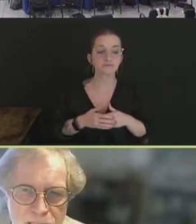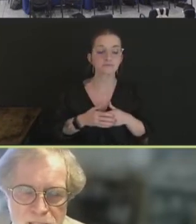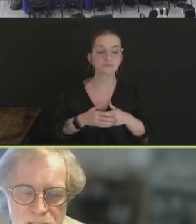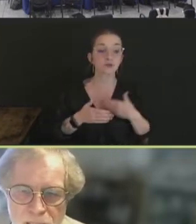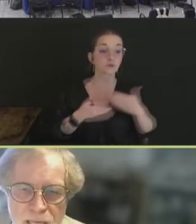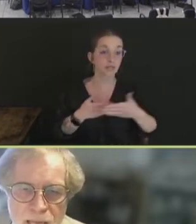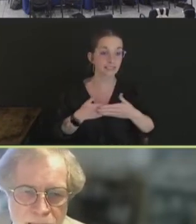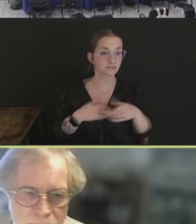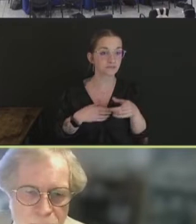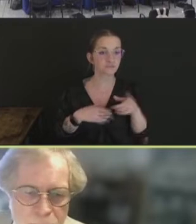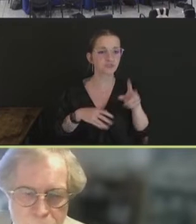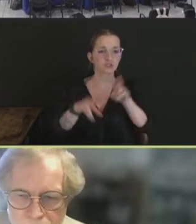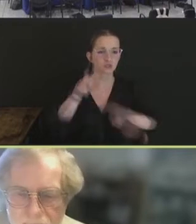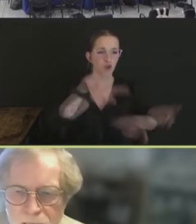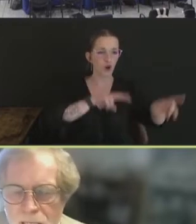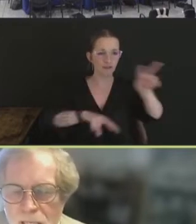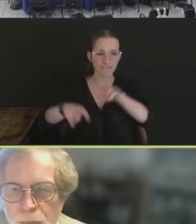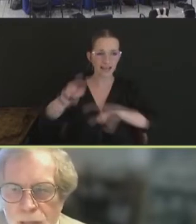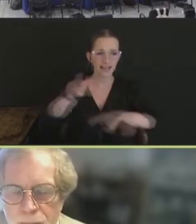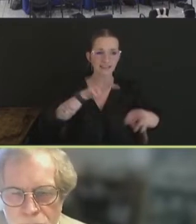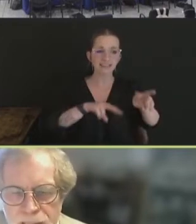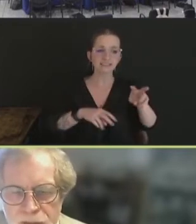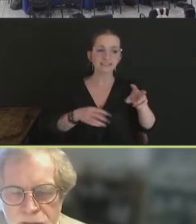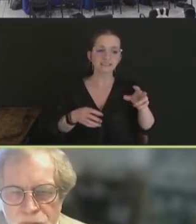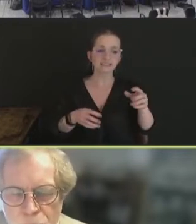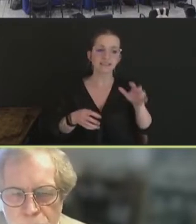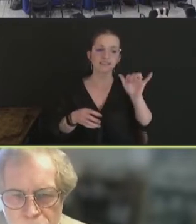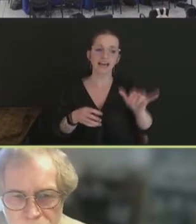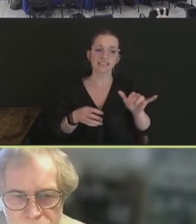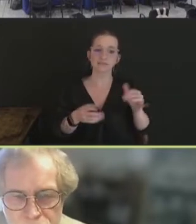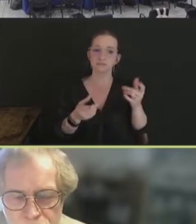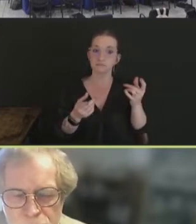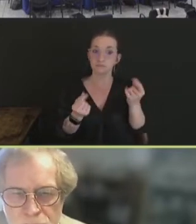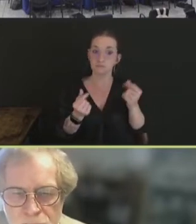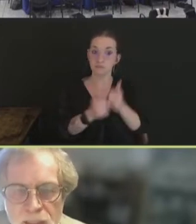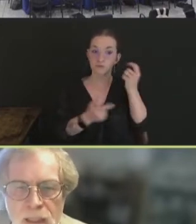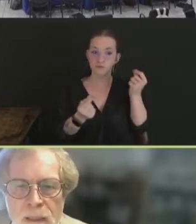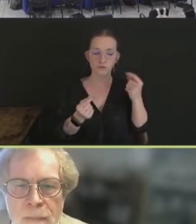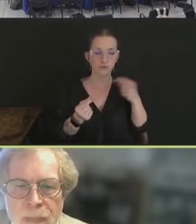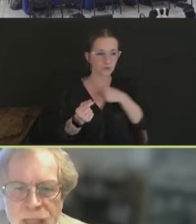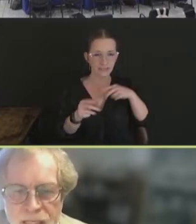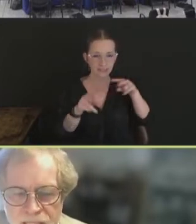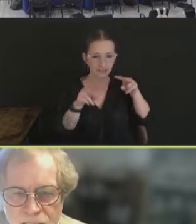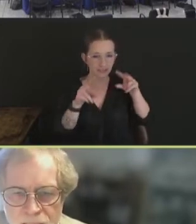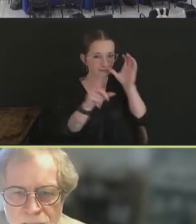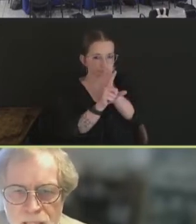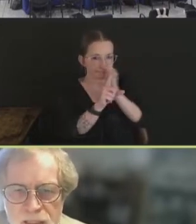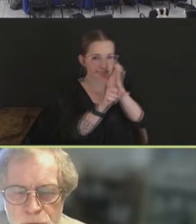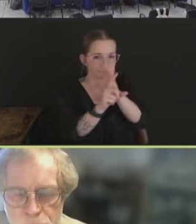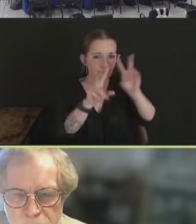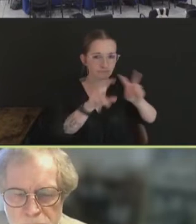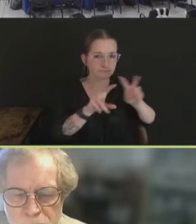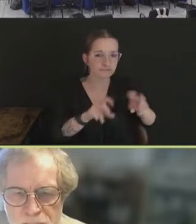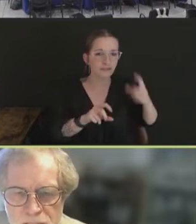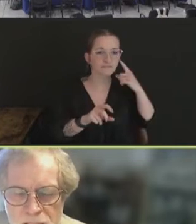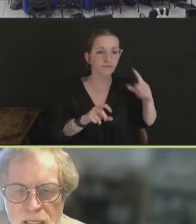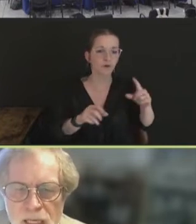Surveillance had been primarily looking for paralyzed children, testing stool specimens,